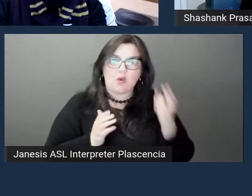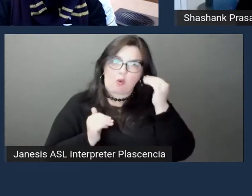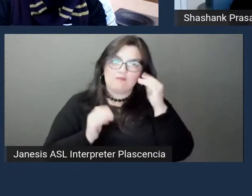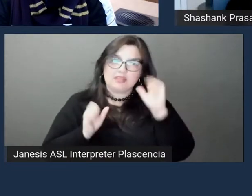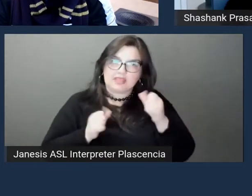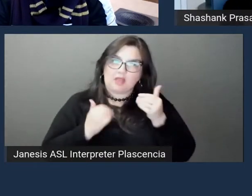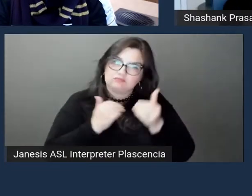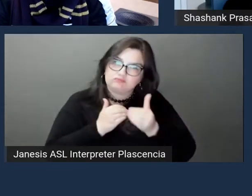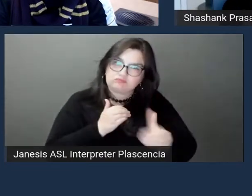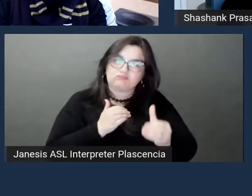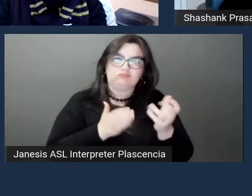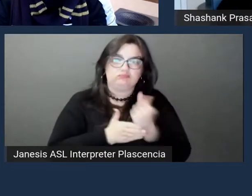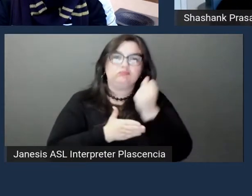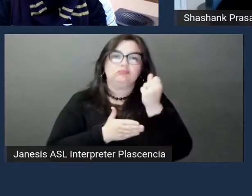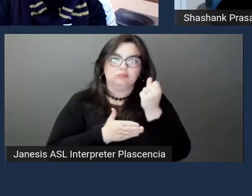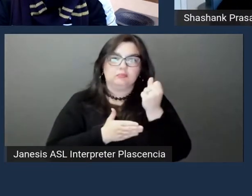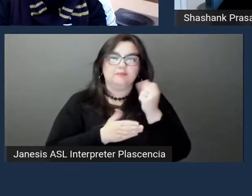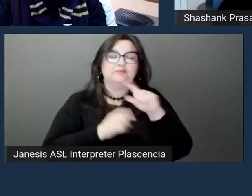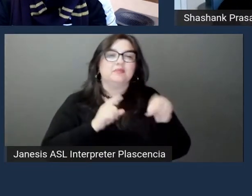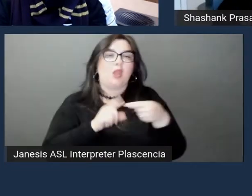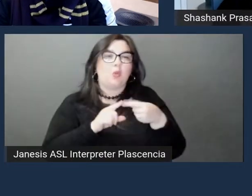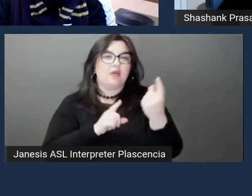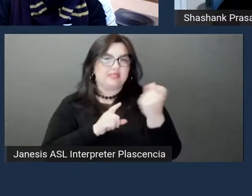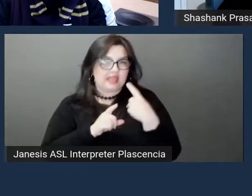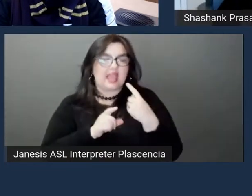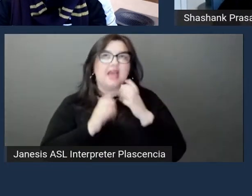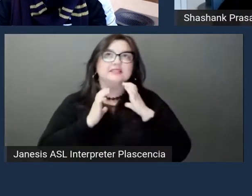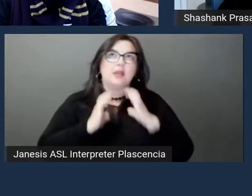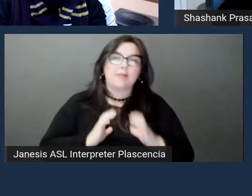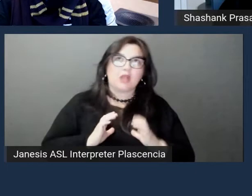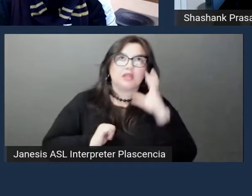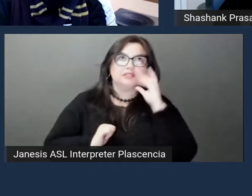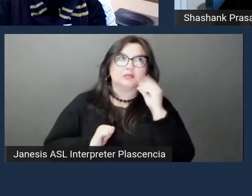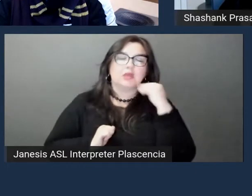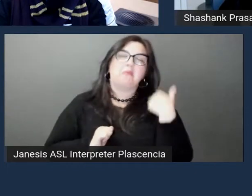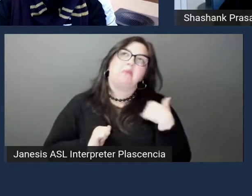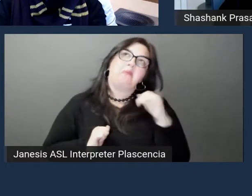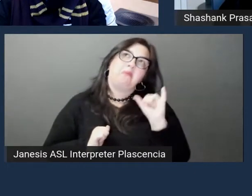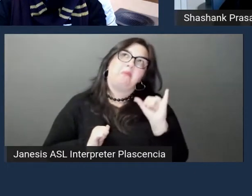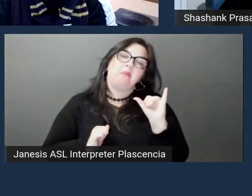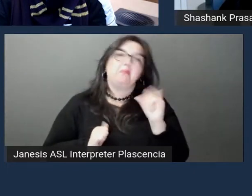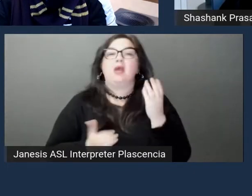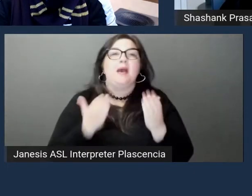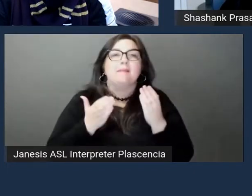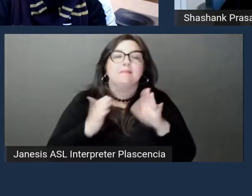And when I asked about the customer experience, I was thinking that maybe it's a great chance, actually to show how it looks like